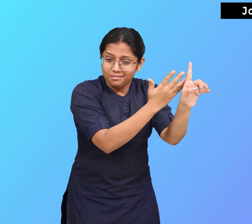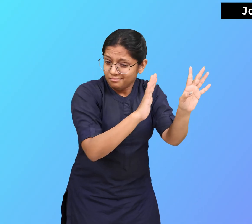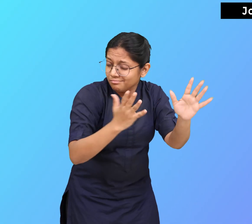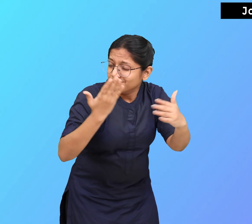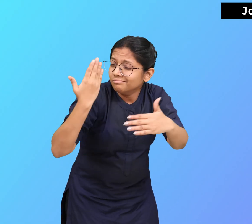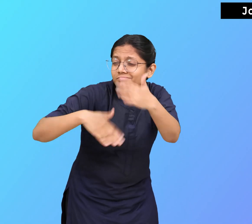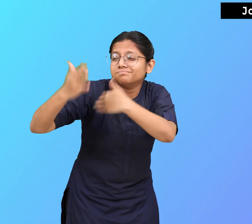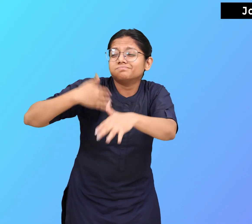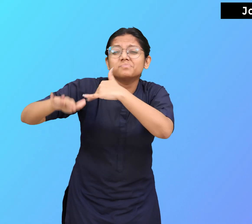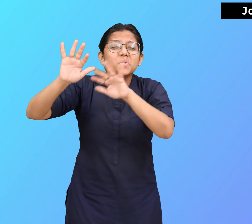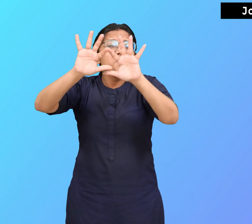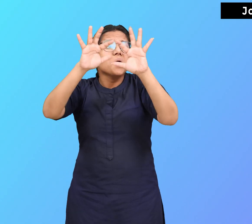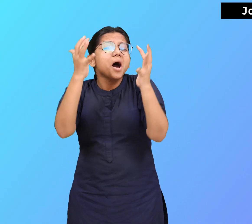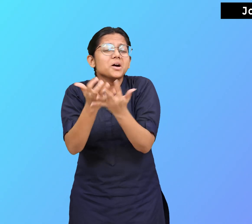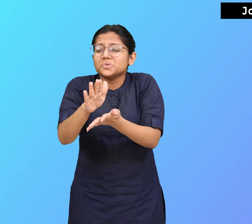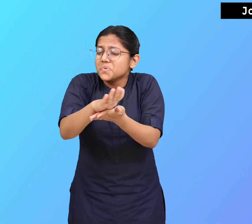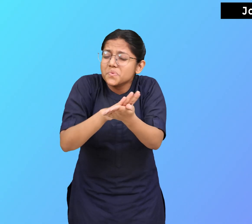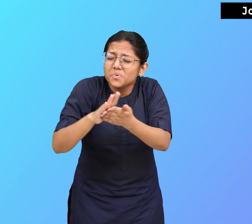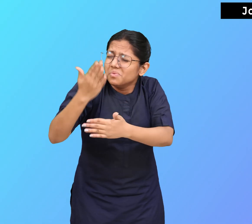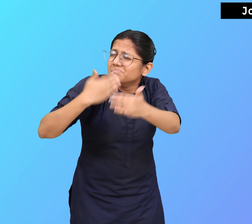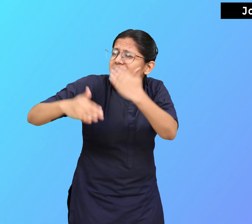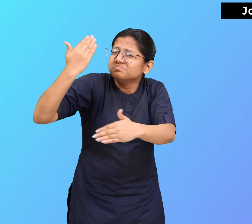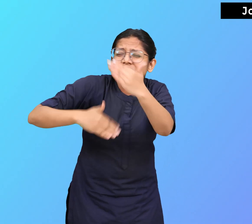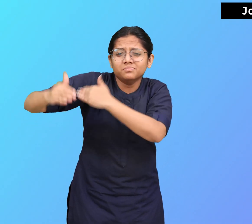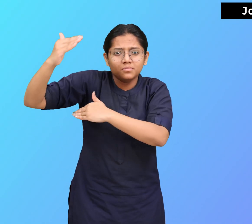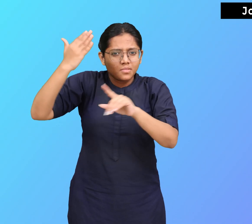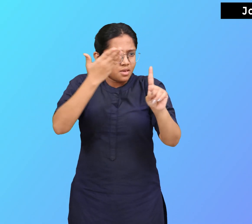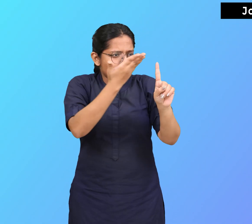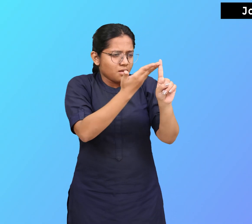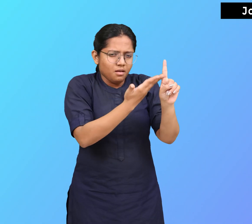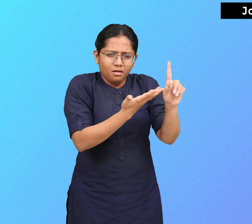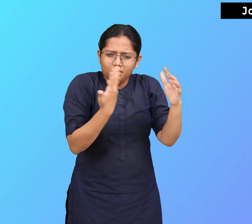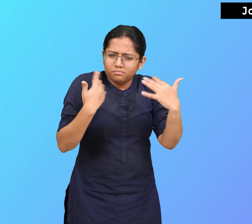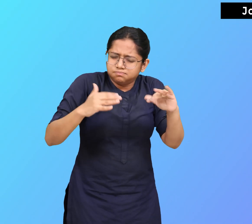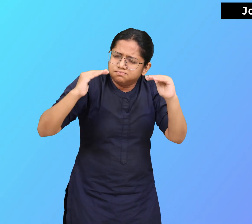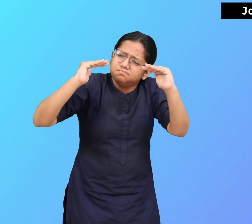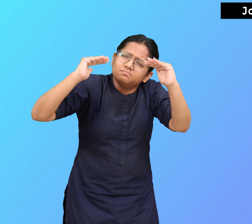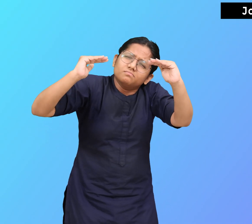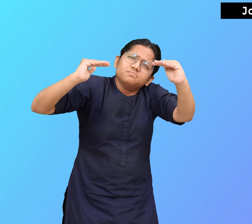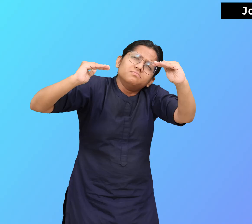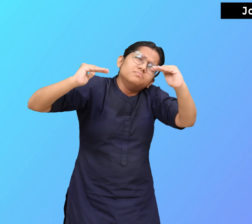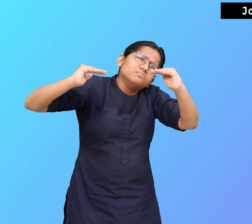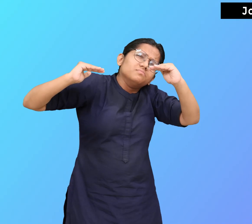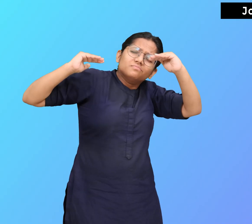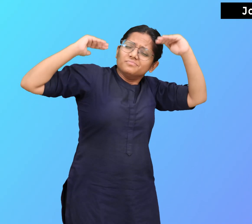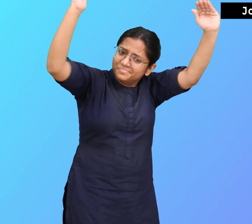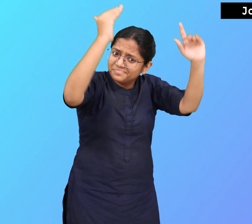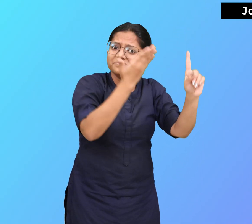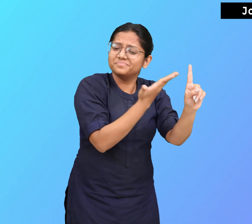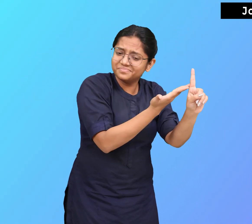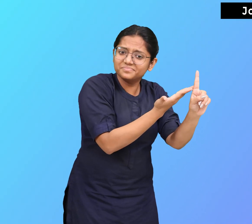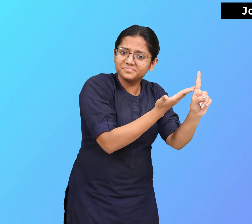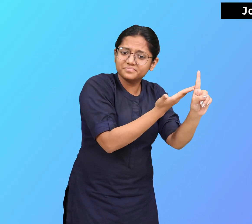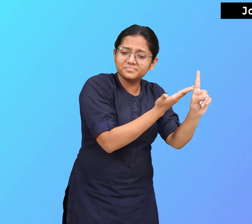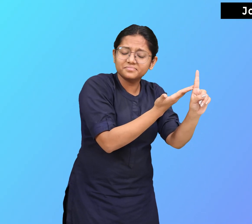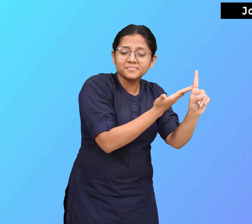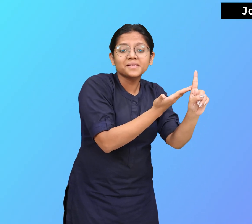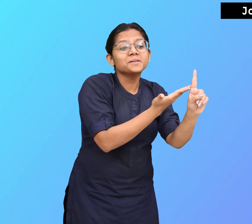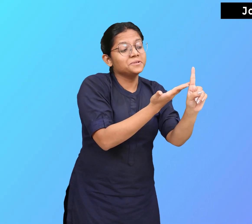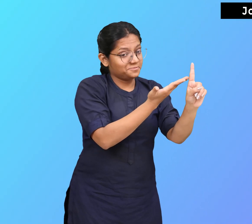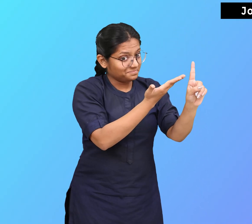But the one who comes from heaven is greater than all others.